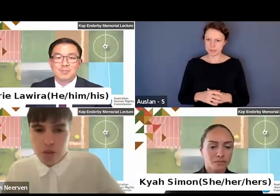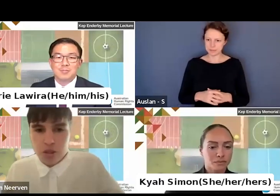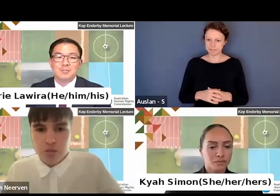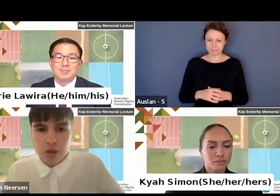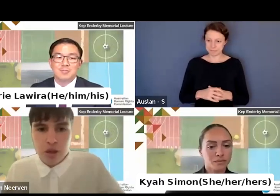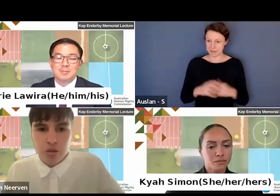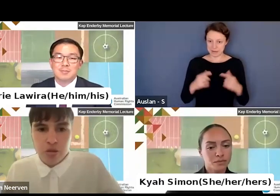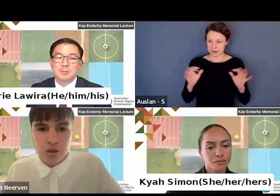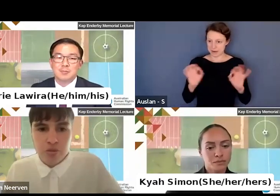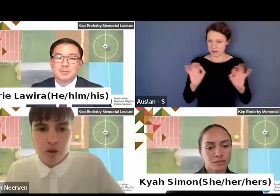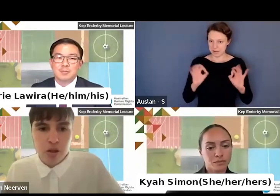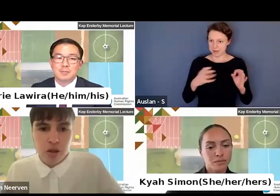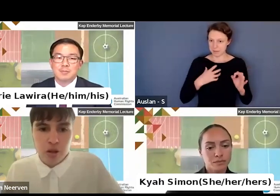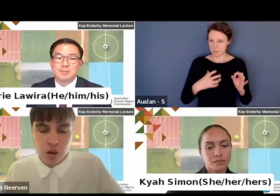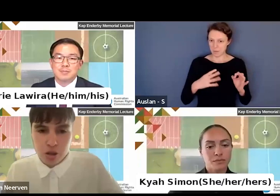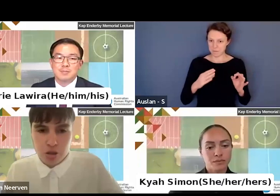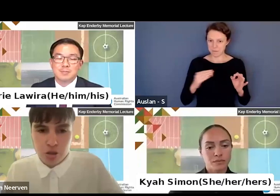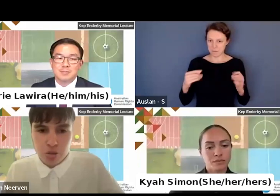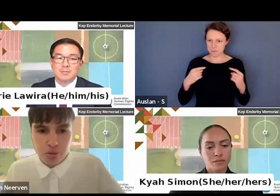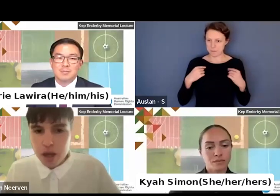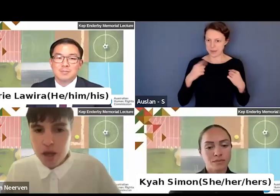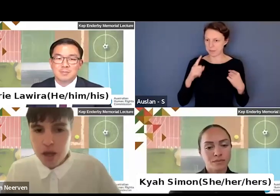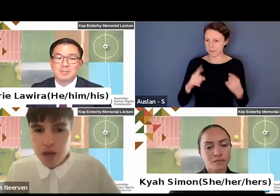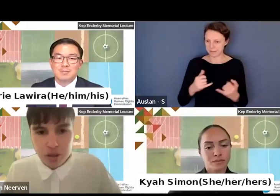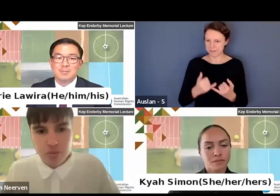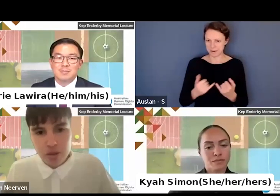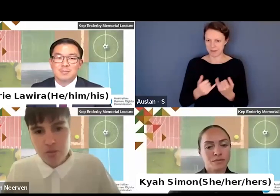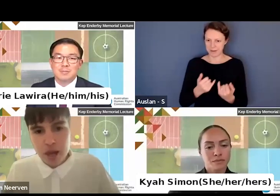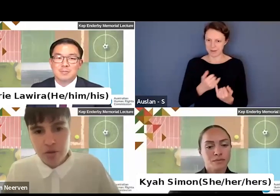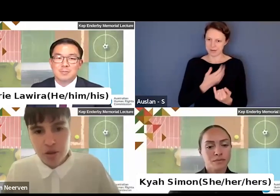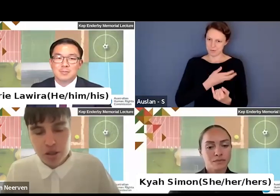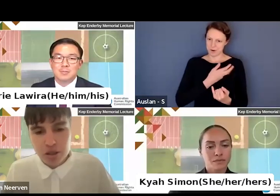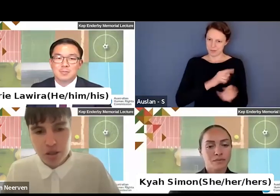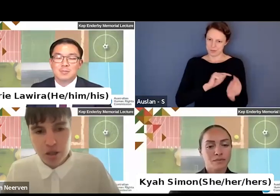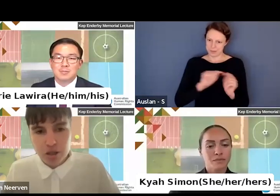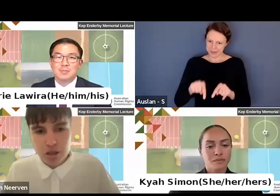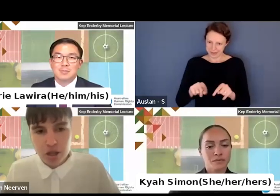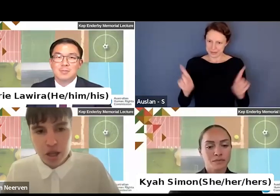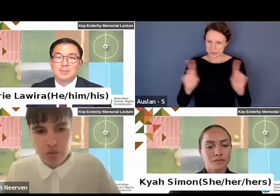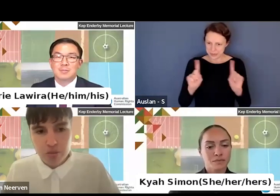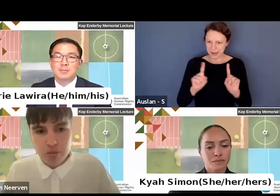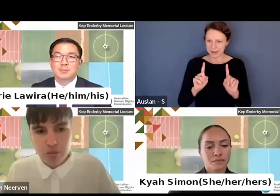Just, just very honored to be part of this, this panel and this discussion.